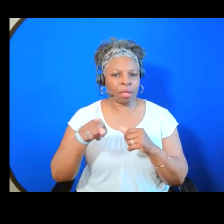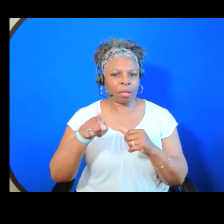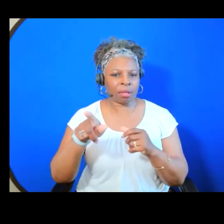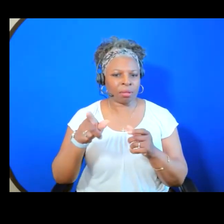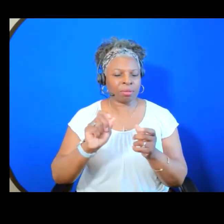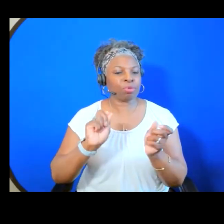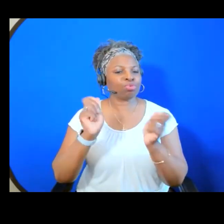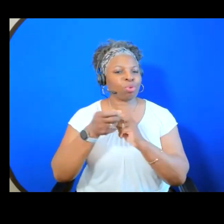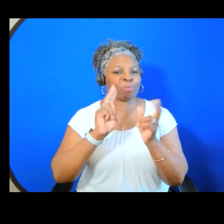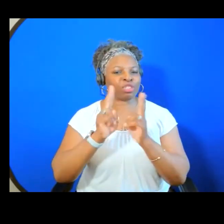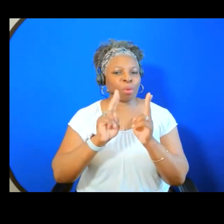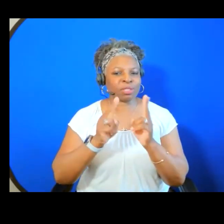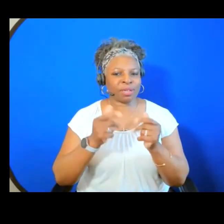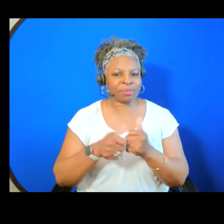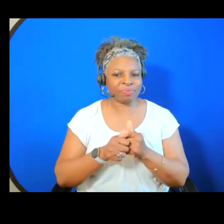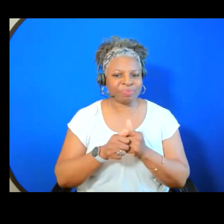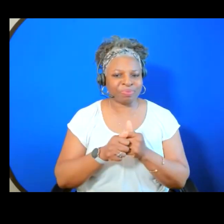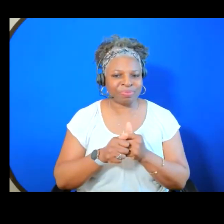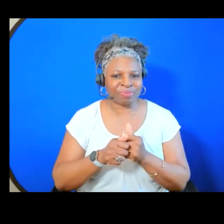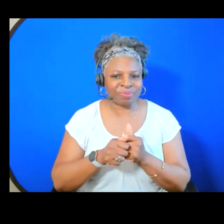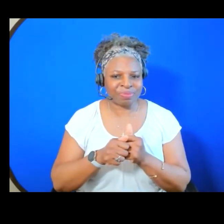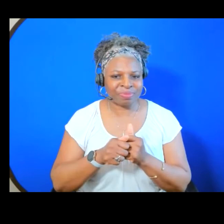she's an international recognised multidisciplinary artist